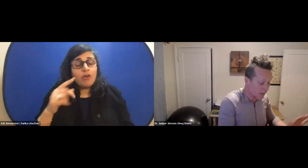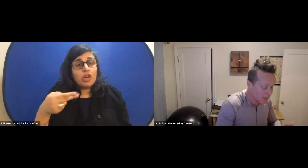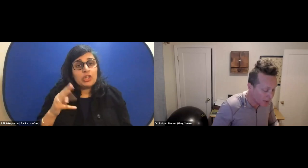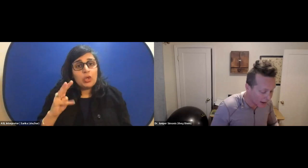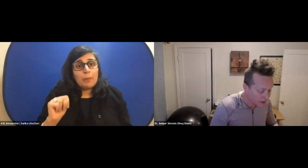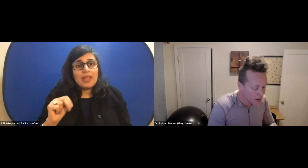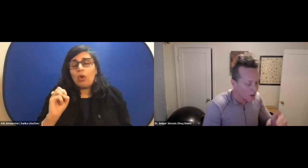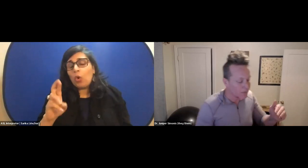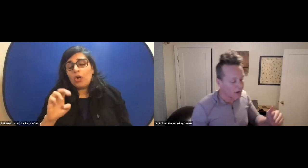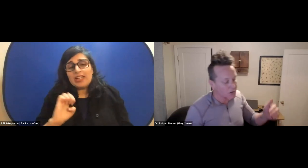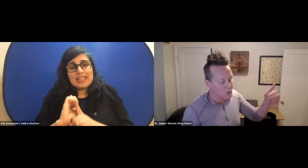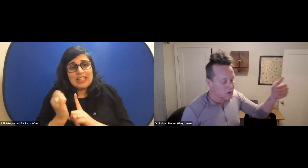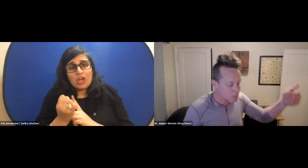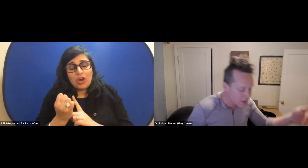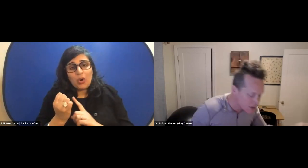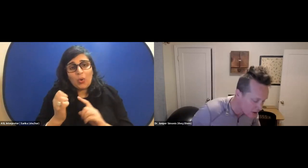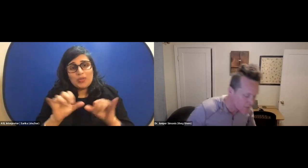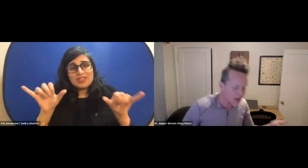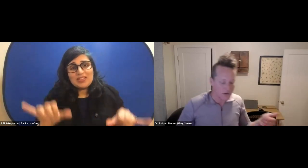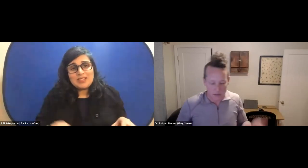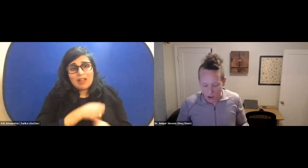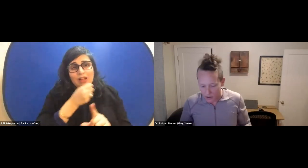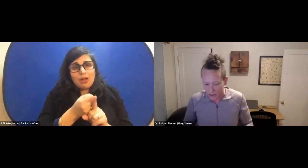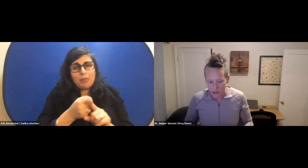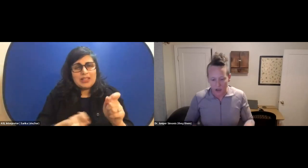not only do they act in want and